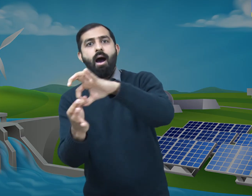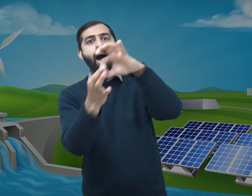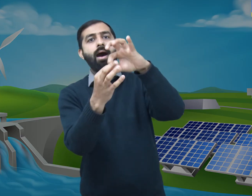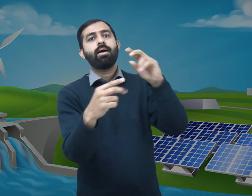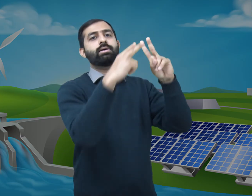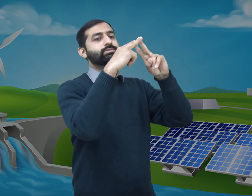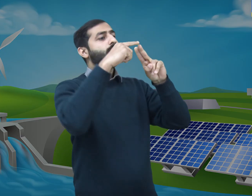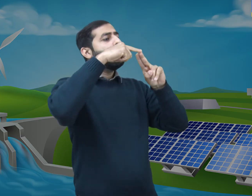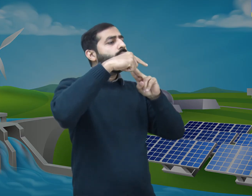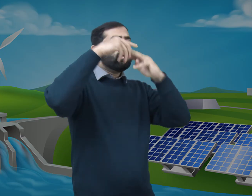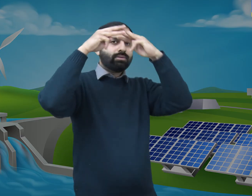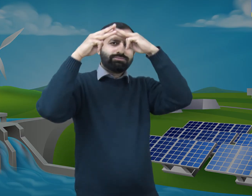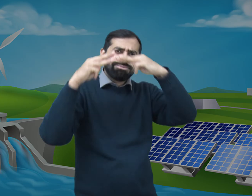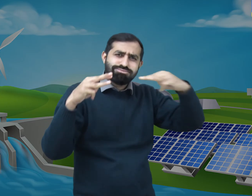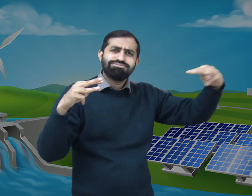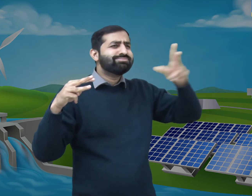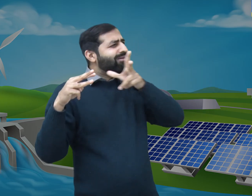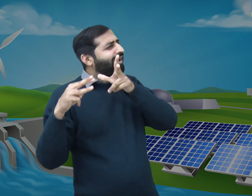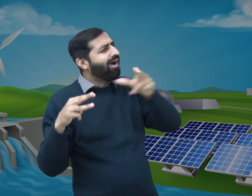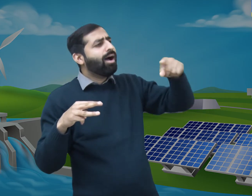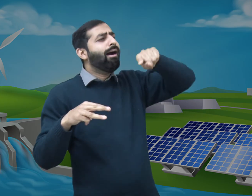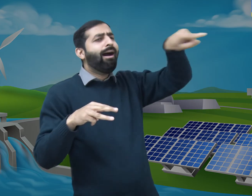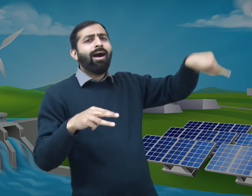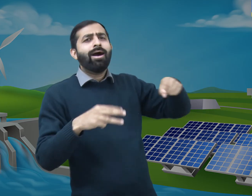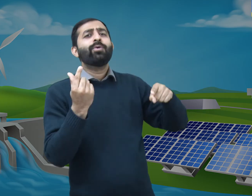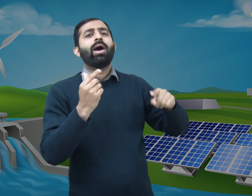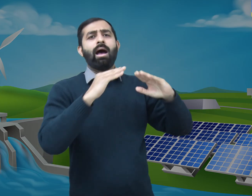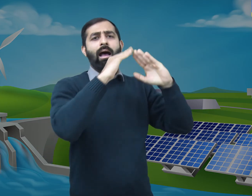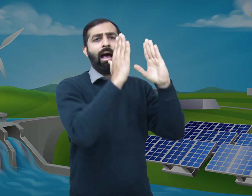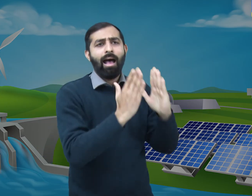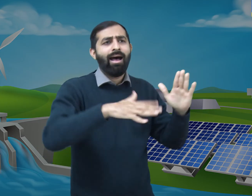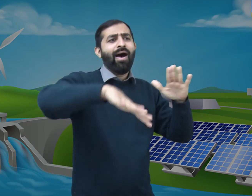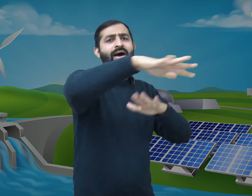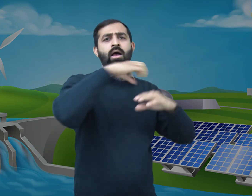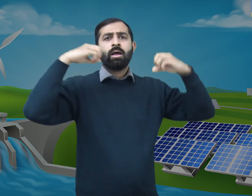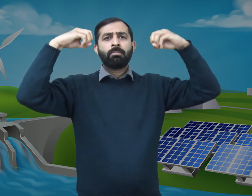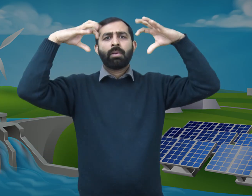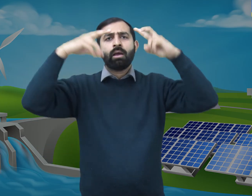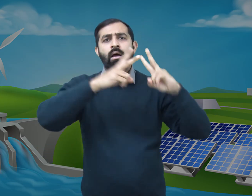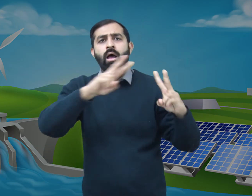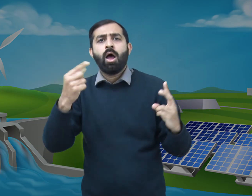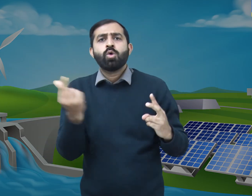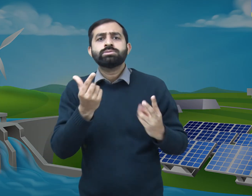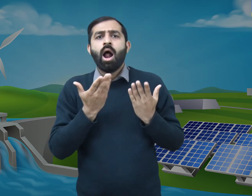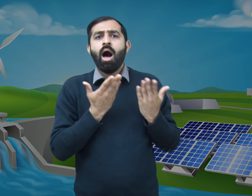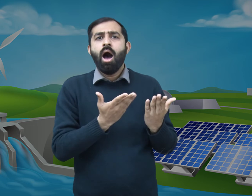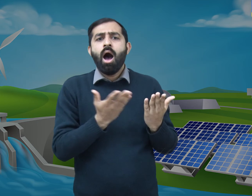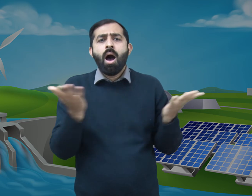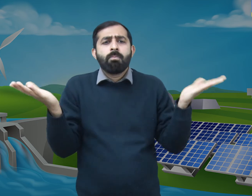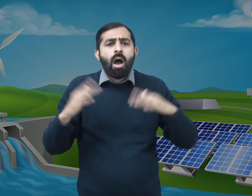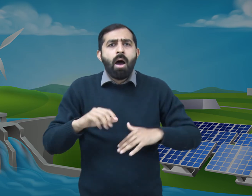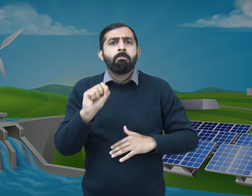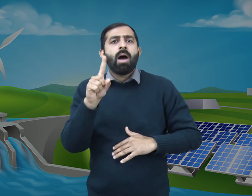This power is carried through lines to the distribution system located in the local service territory.